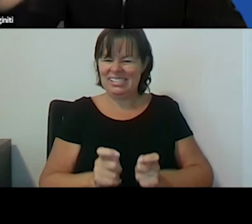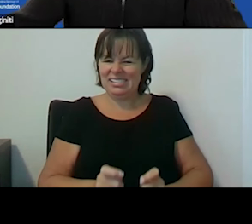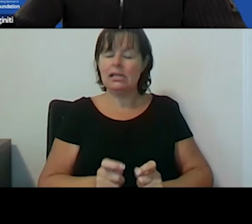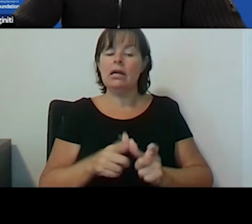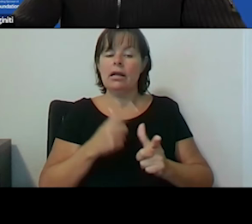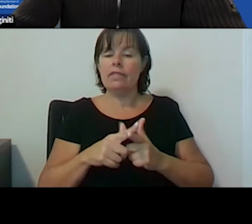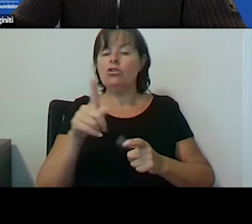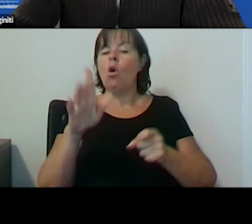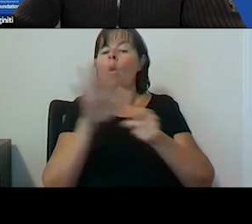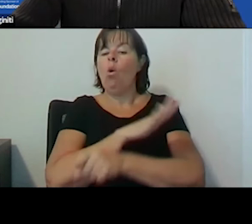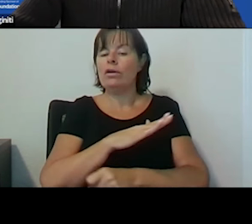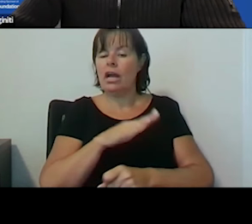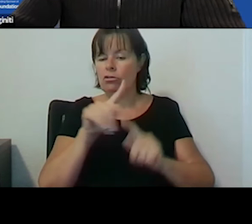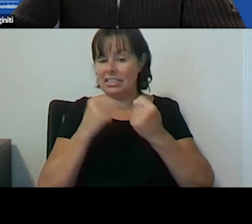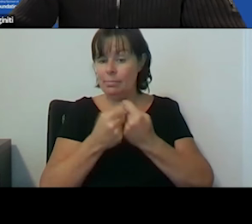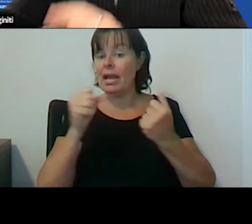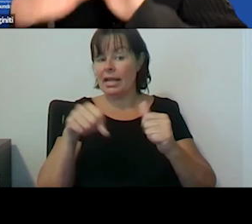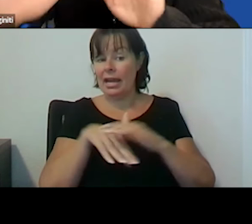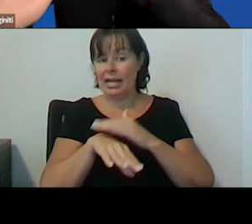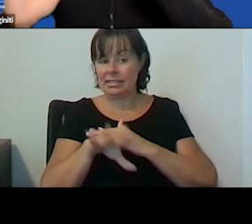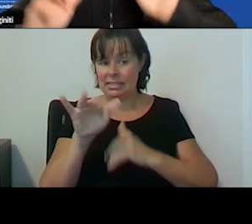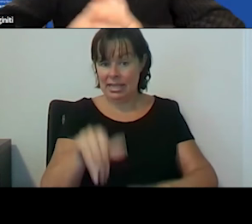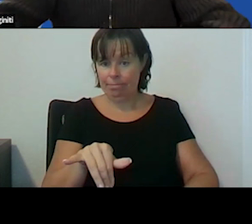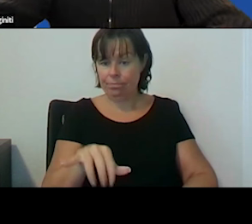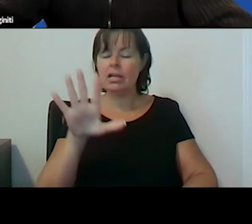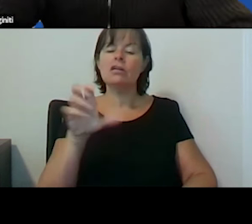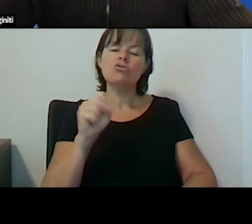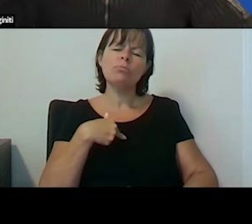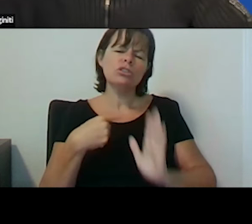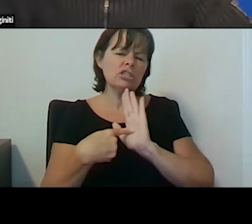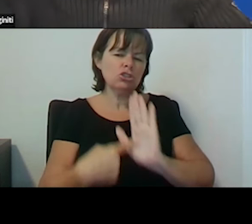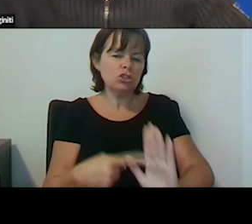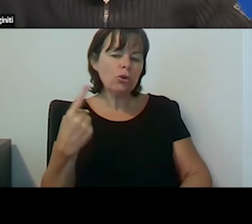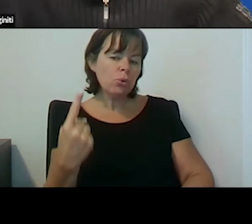entire team can access these so let's let's show you one to give you a little bit of an example